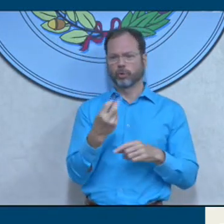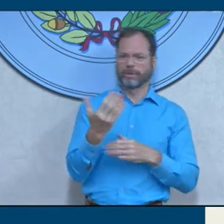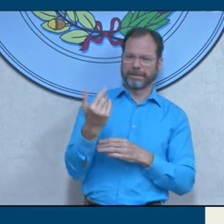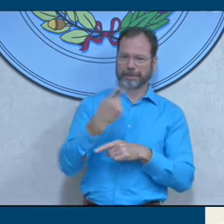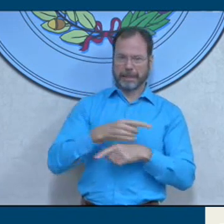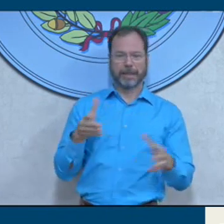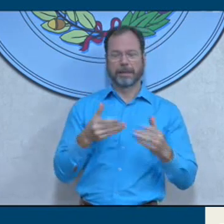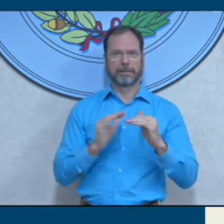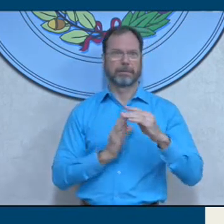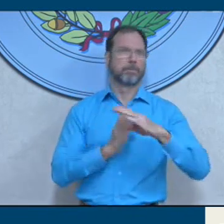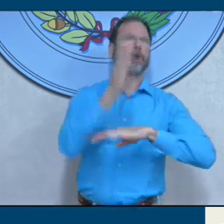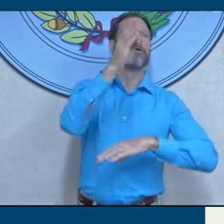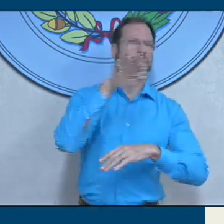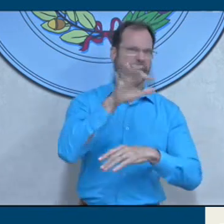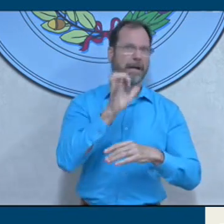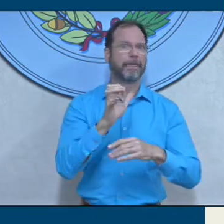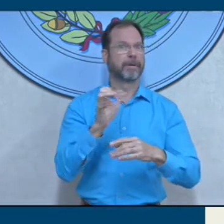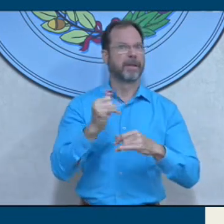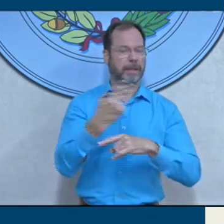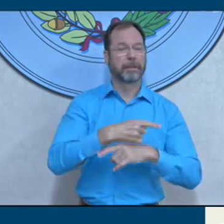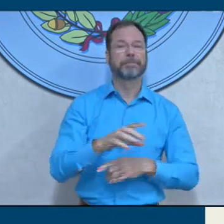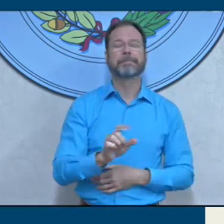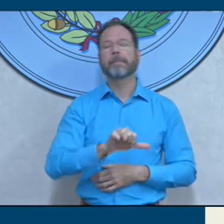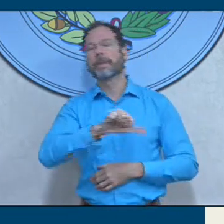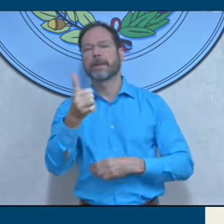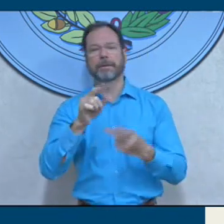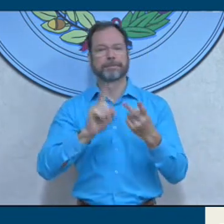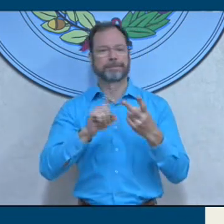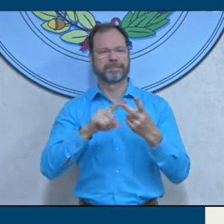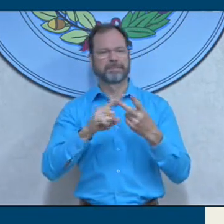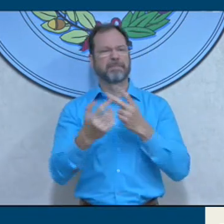OUT OVER A NUMBER OF DAYS. IT ELEVATED ONE SINGLE DAY FROM